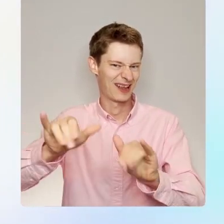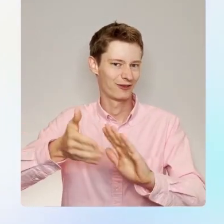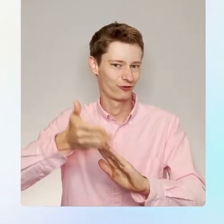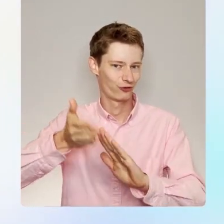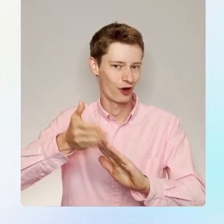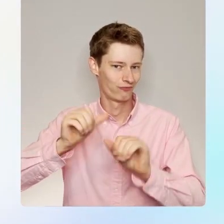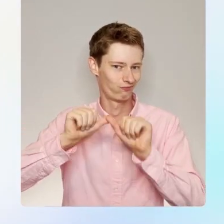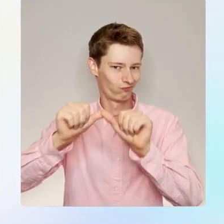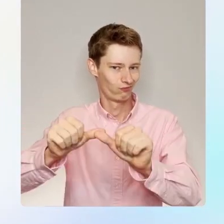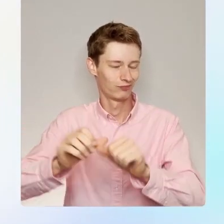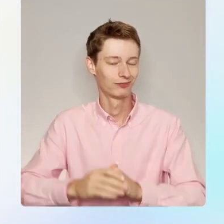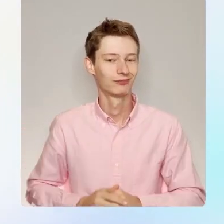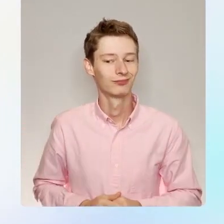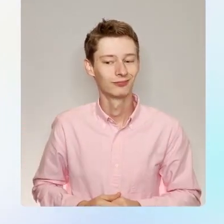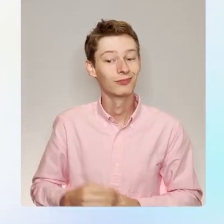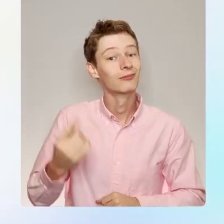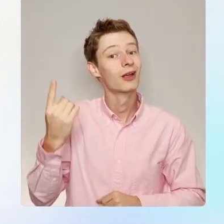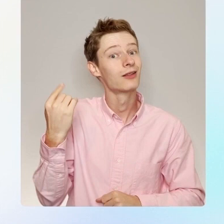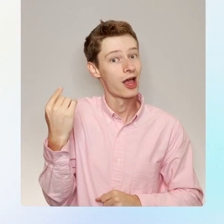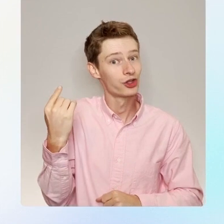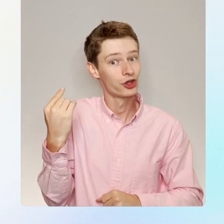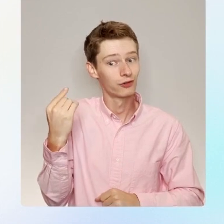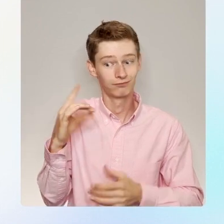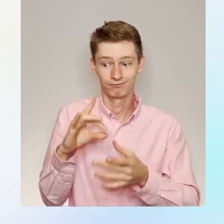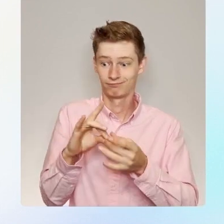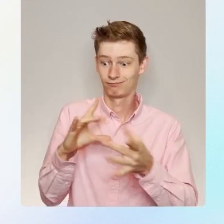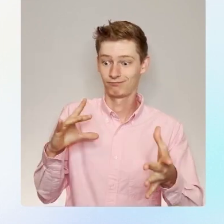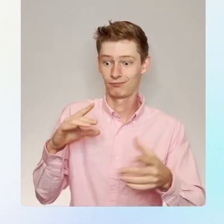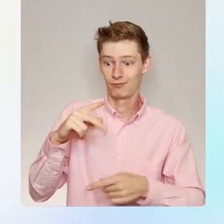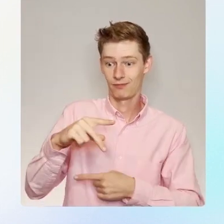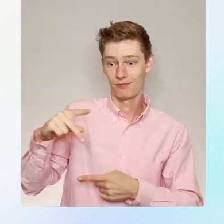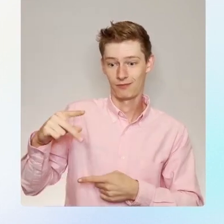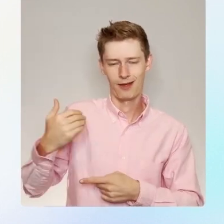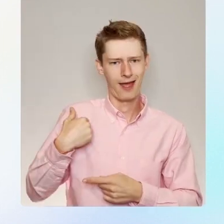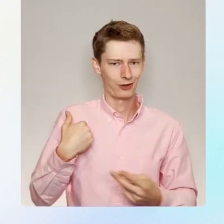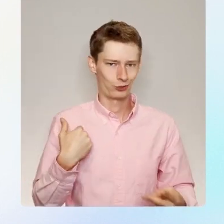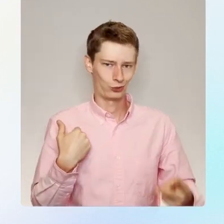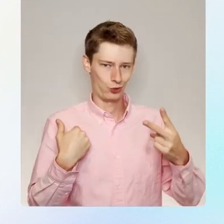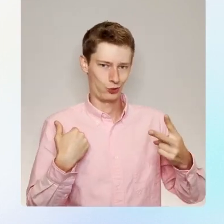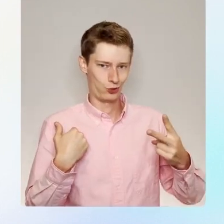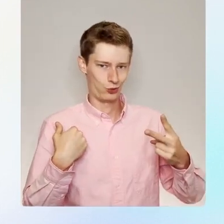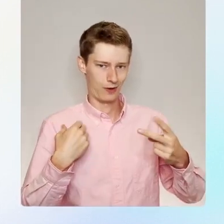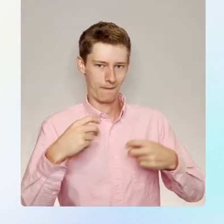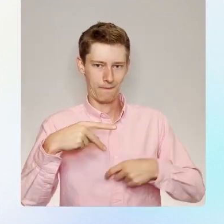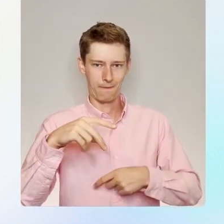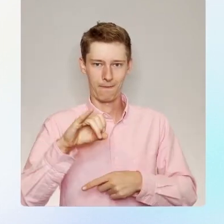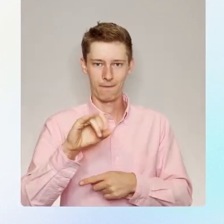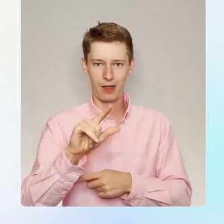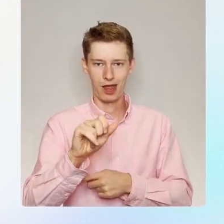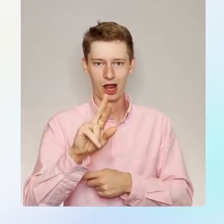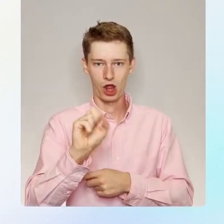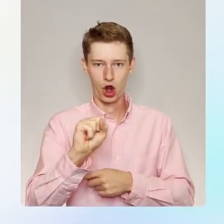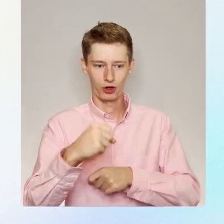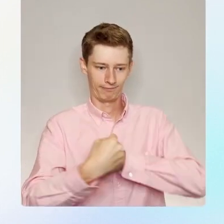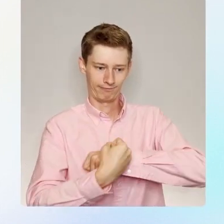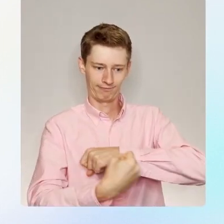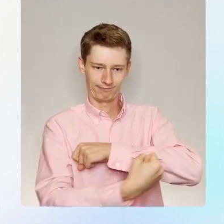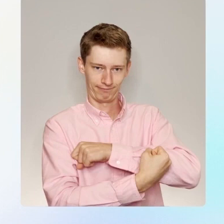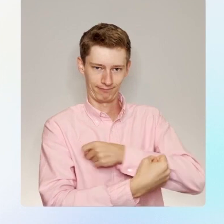At launch last year, Presence Platform had two technology pillars that we opened up to developers: